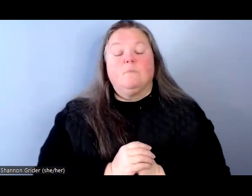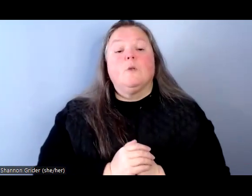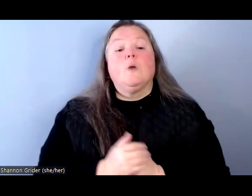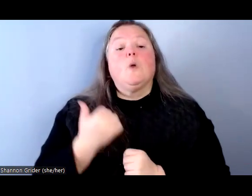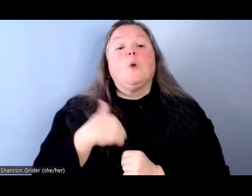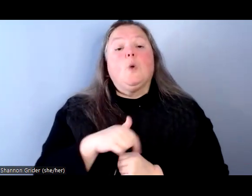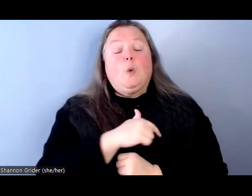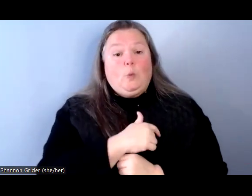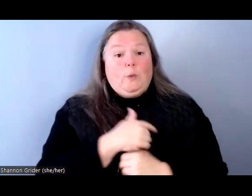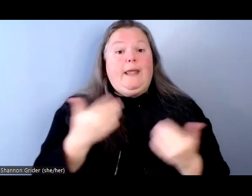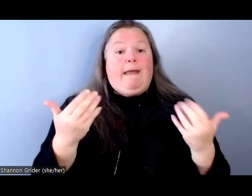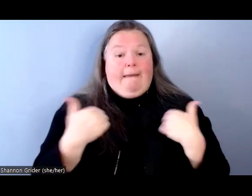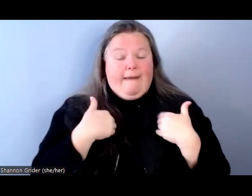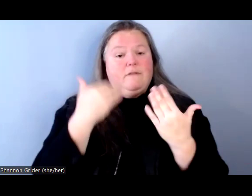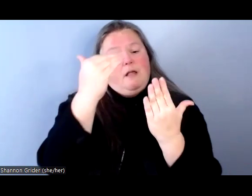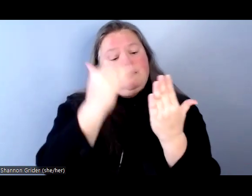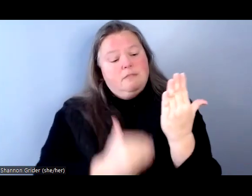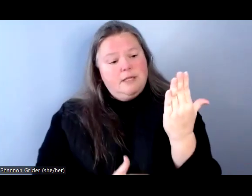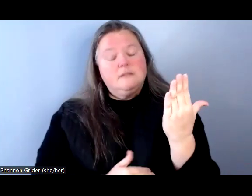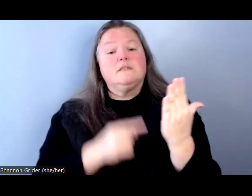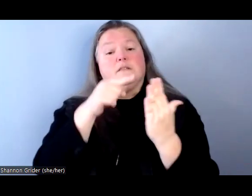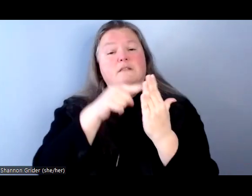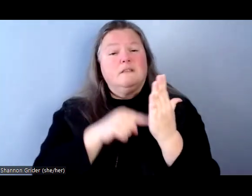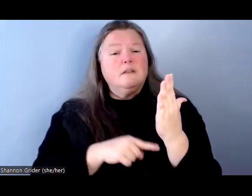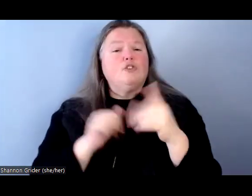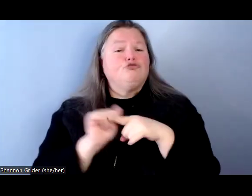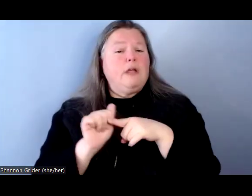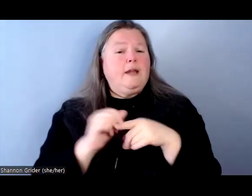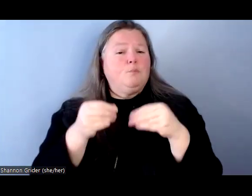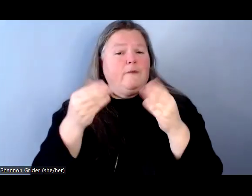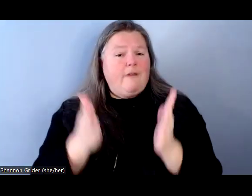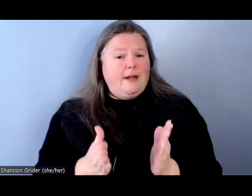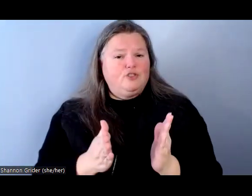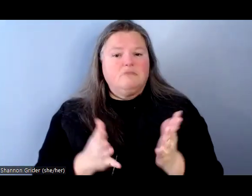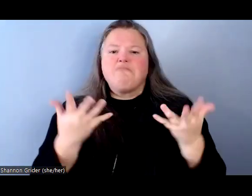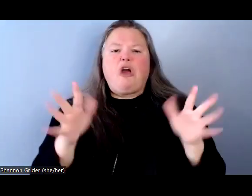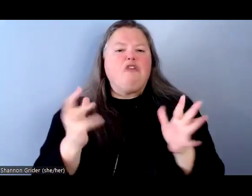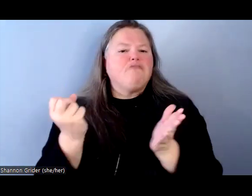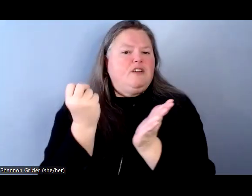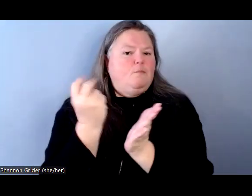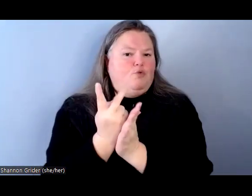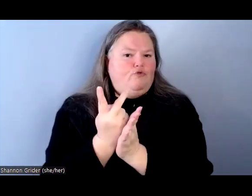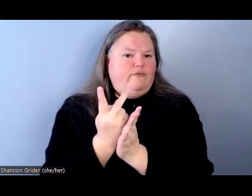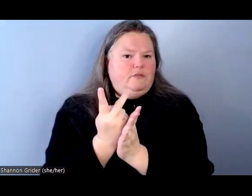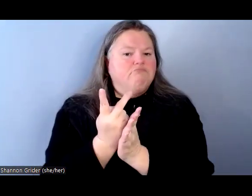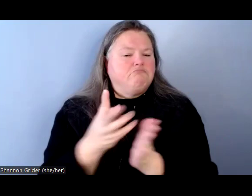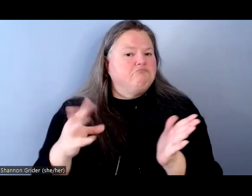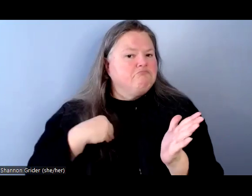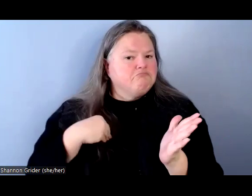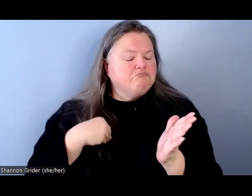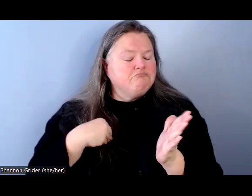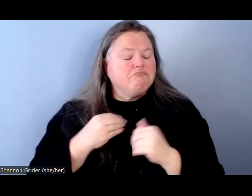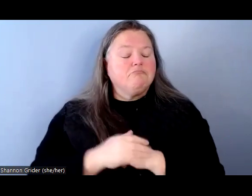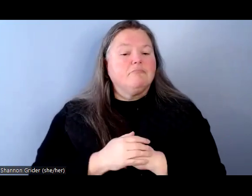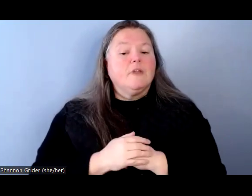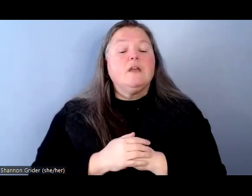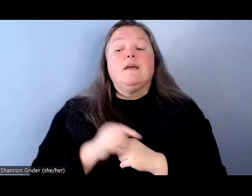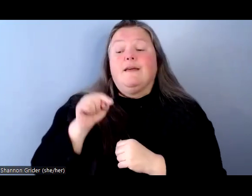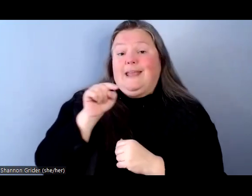We have an approved list of training providers on our DBHDID